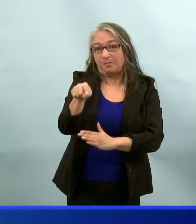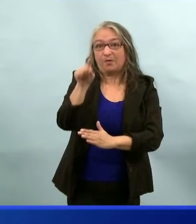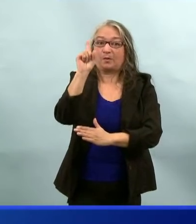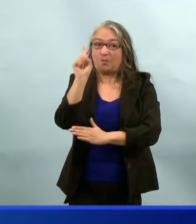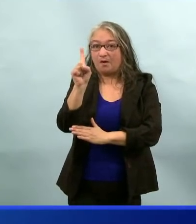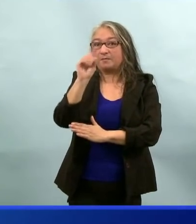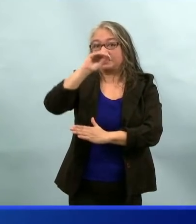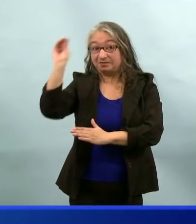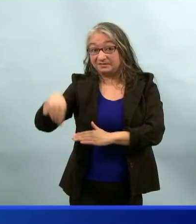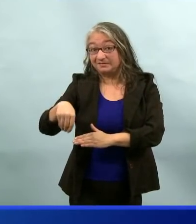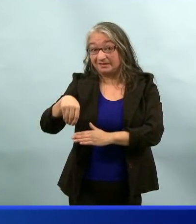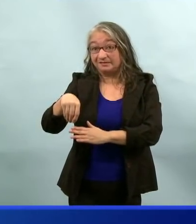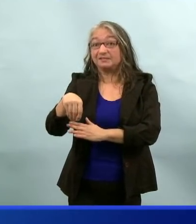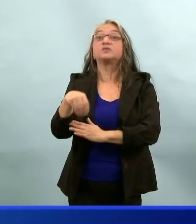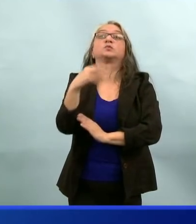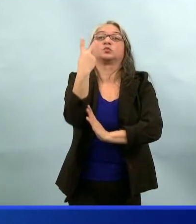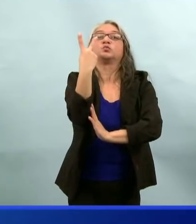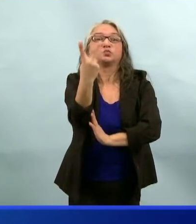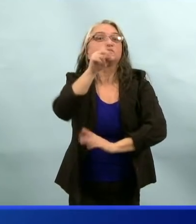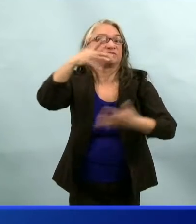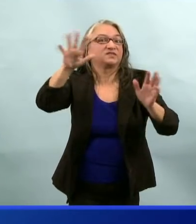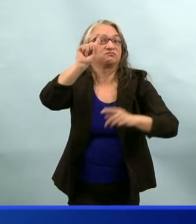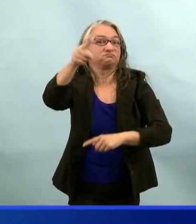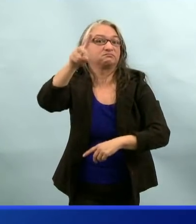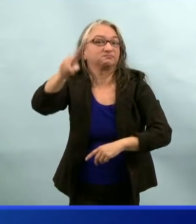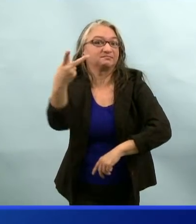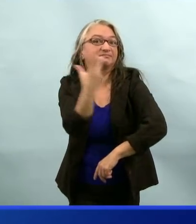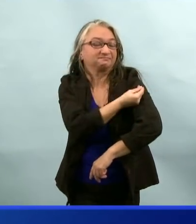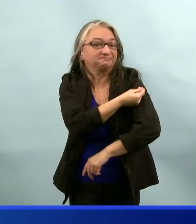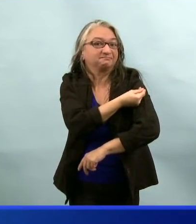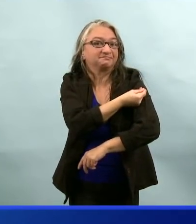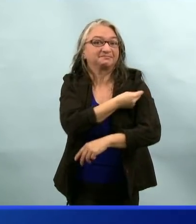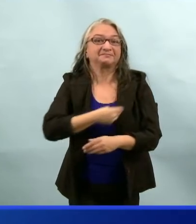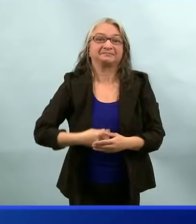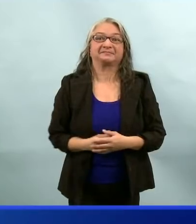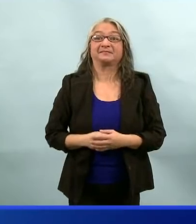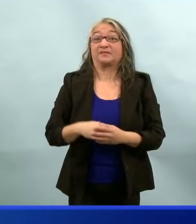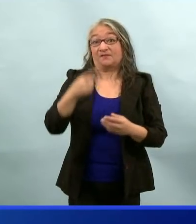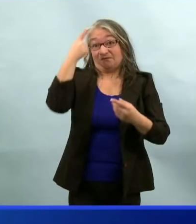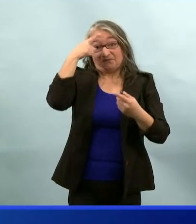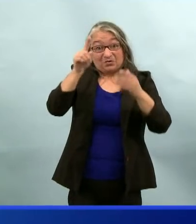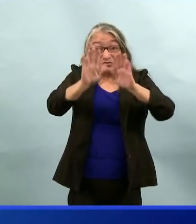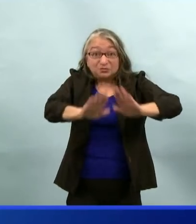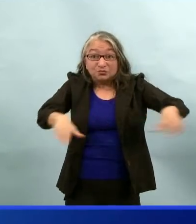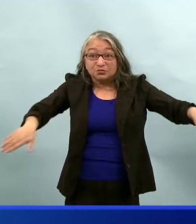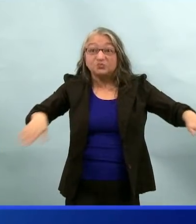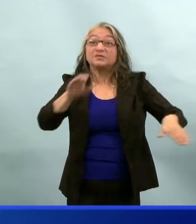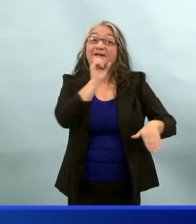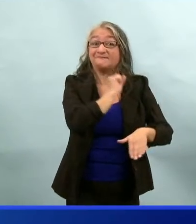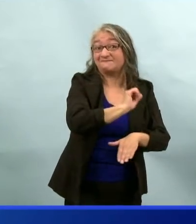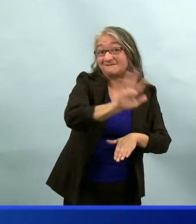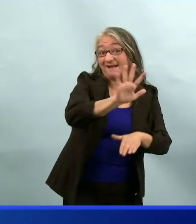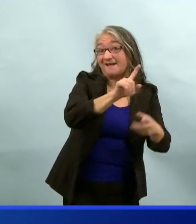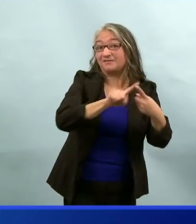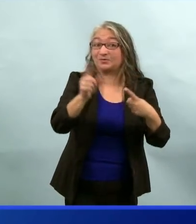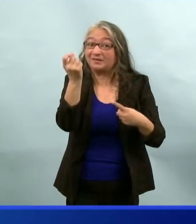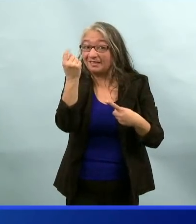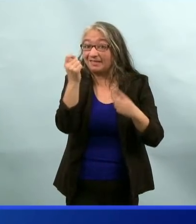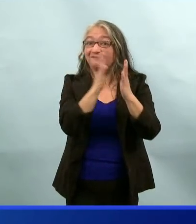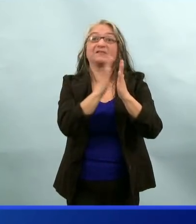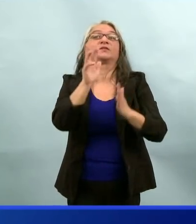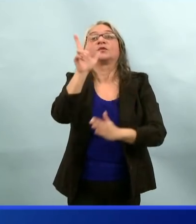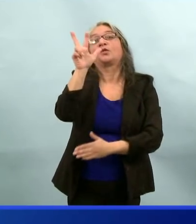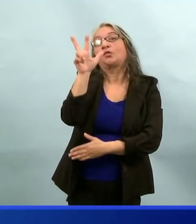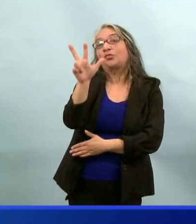and are fully vaccinated for our children age 5 to 11 thirty two thousand five hundred kids